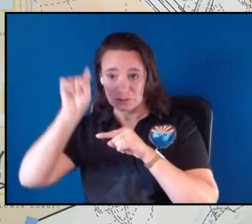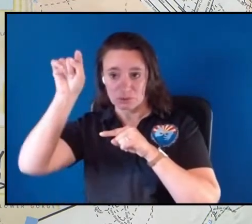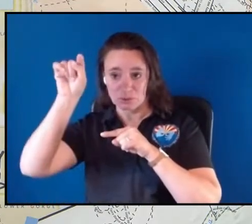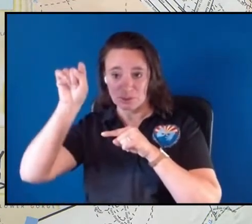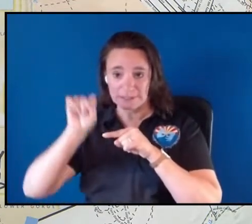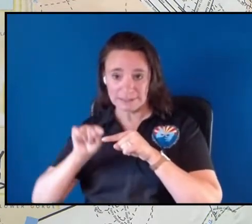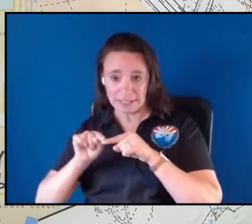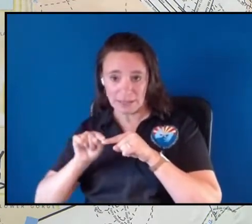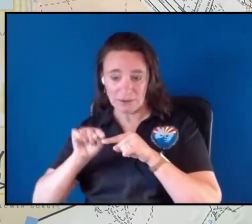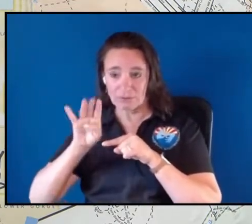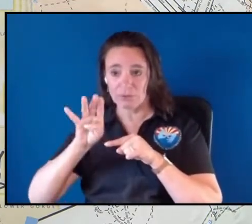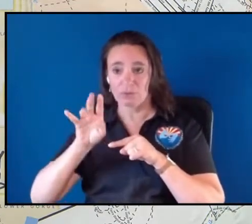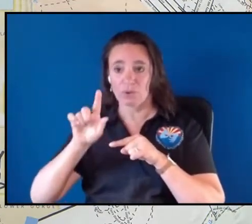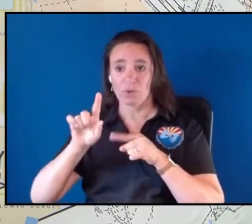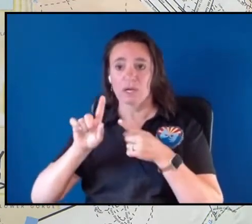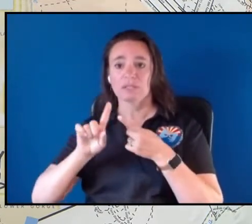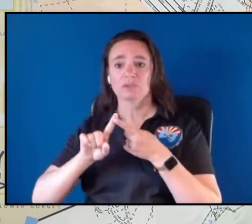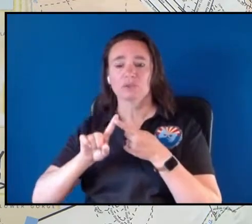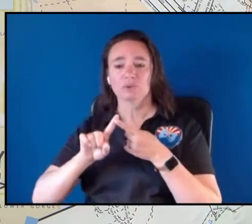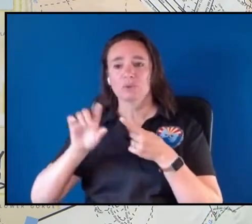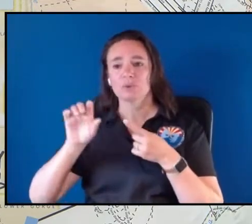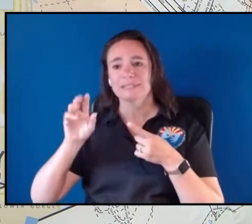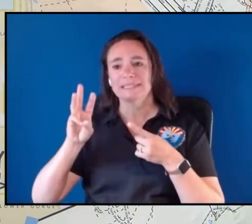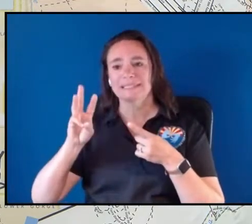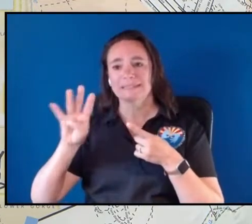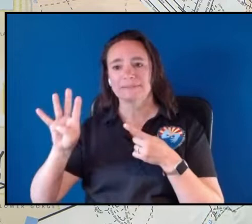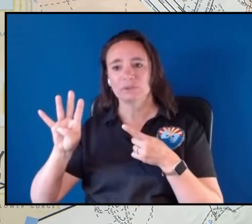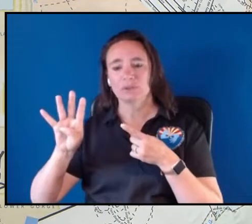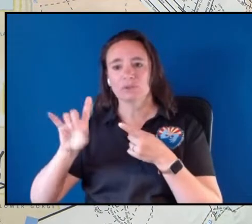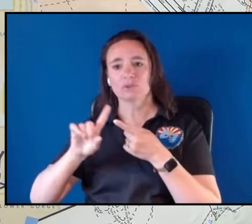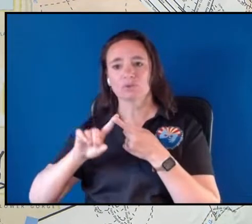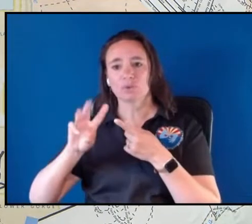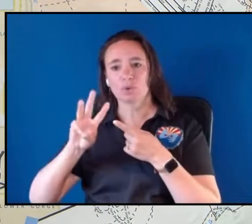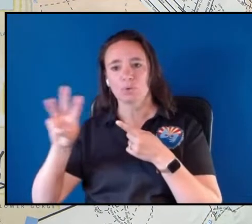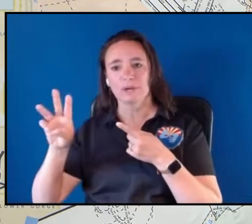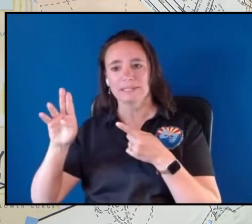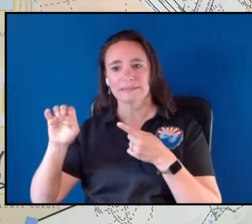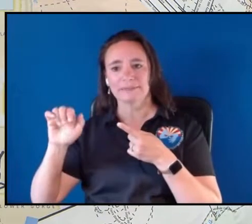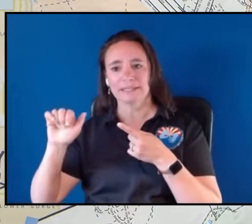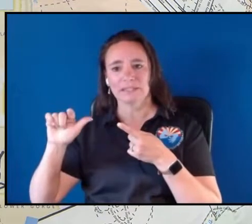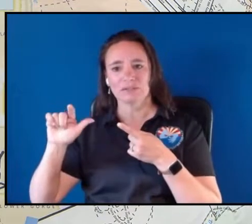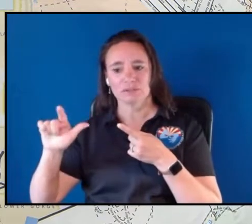to 64 just to the west of Angel Fire. Yesterday, they made about a mile